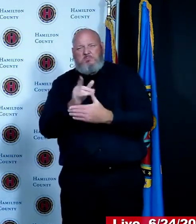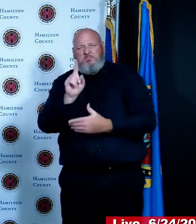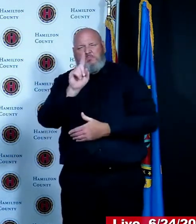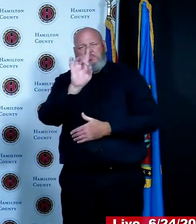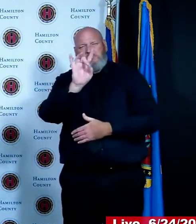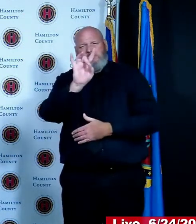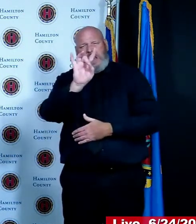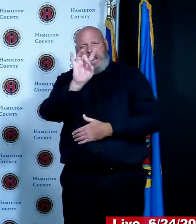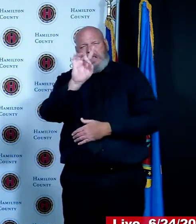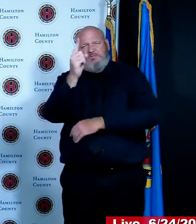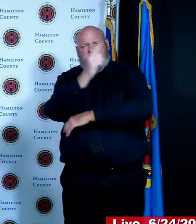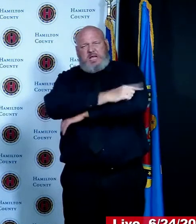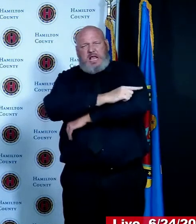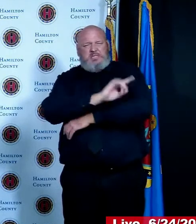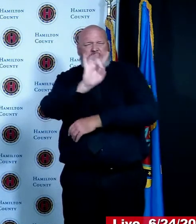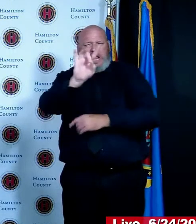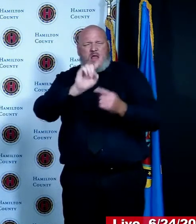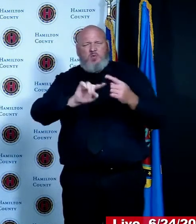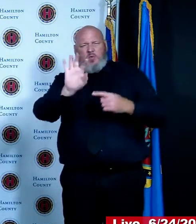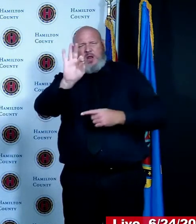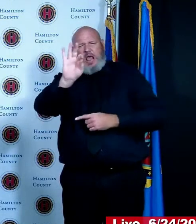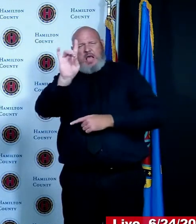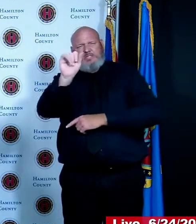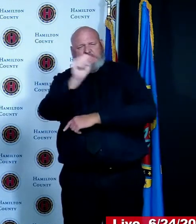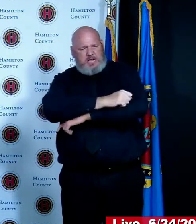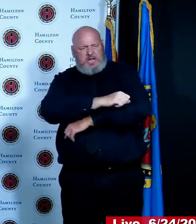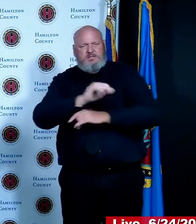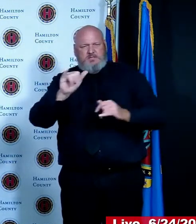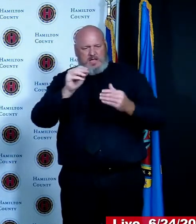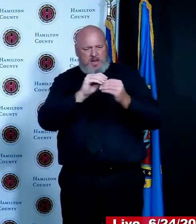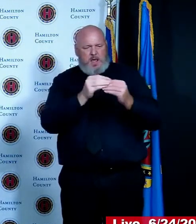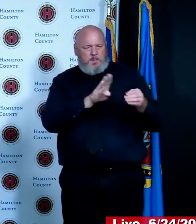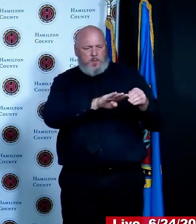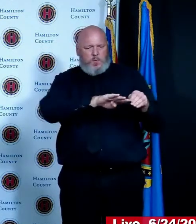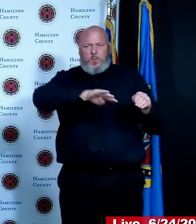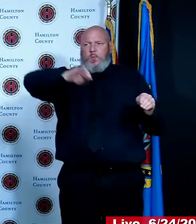when we were looking at the data and talking about it on on in this format we